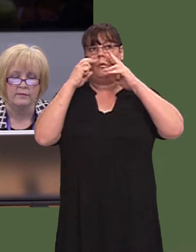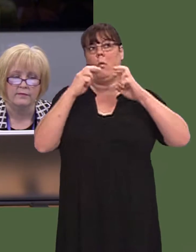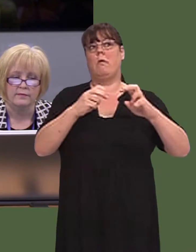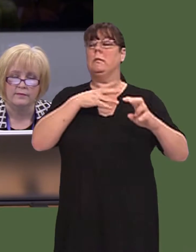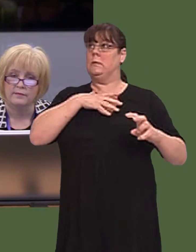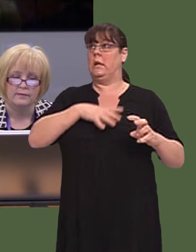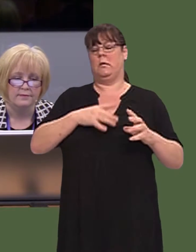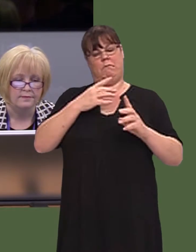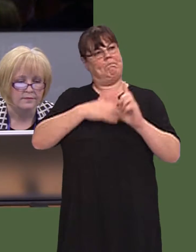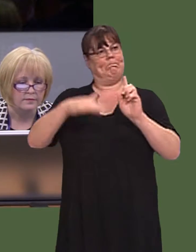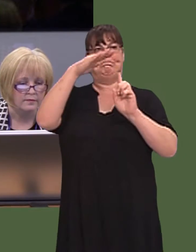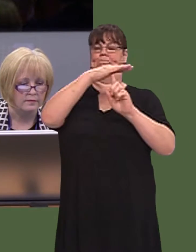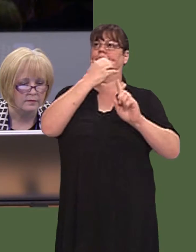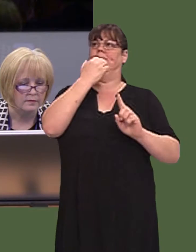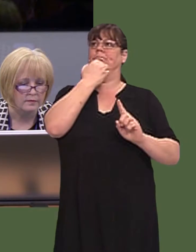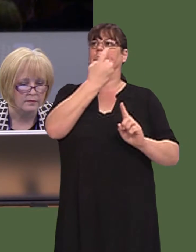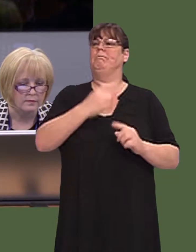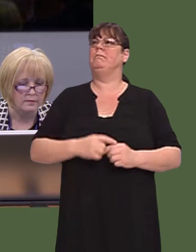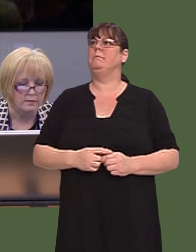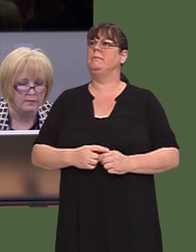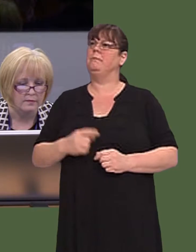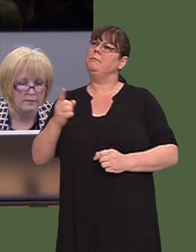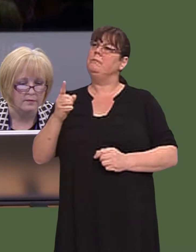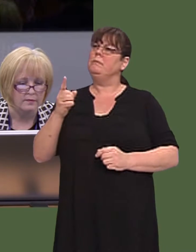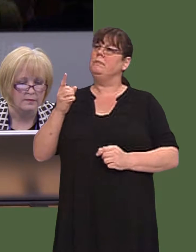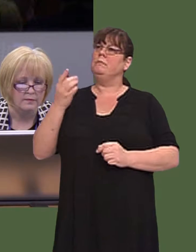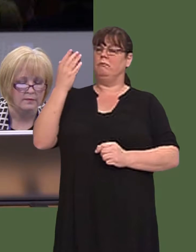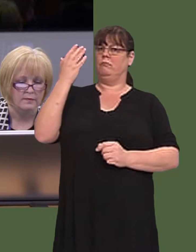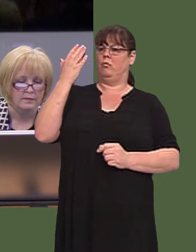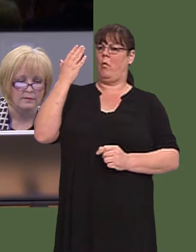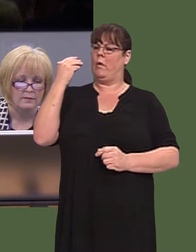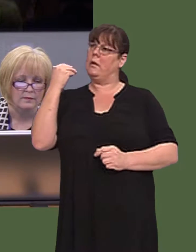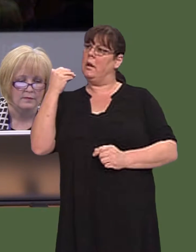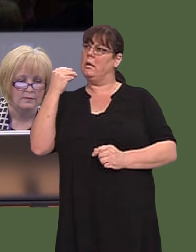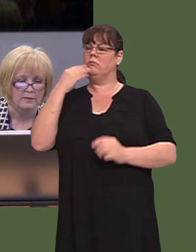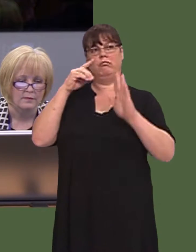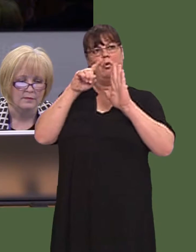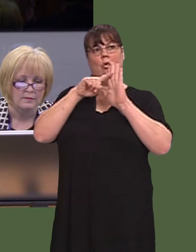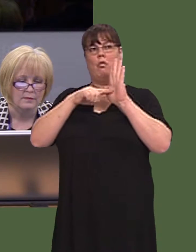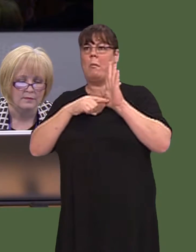I think thatís very important. The Organisation for Economic Co-operation and Development recently reported on the quality